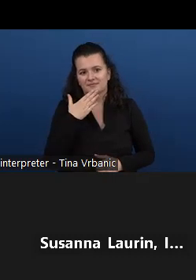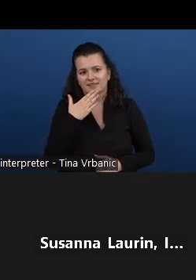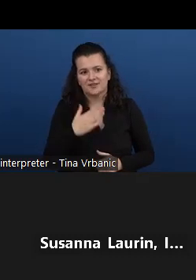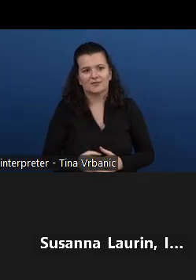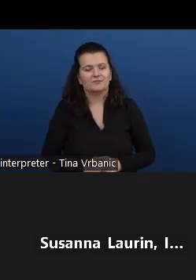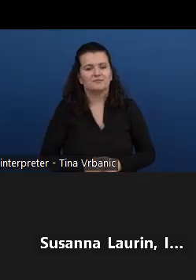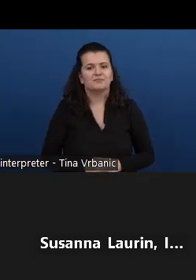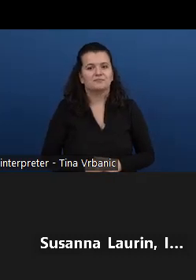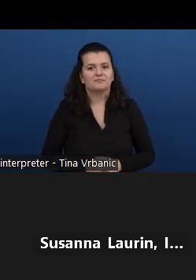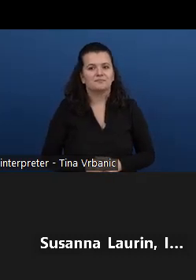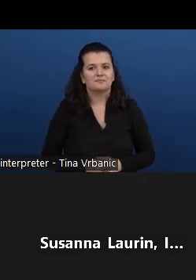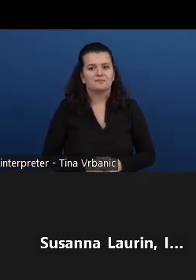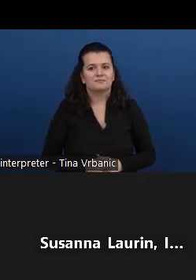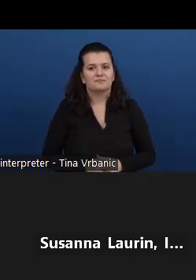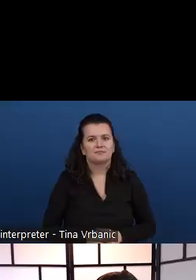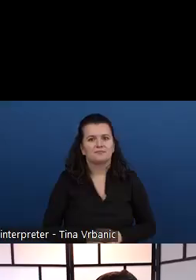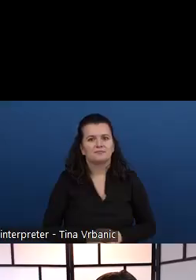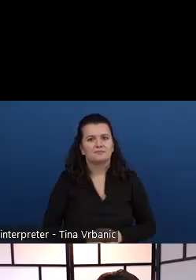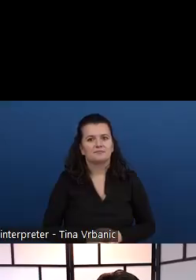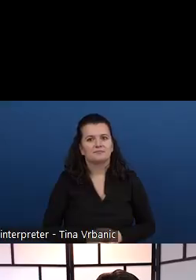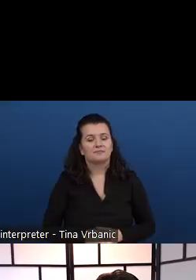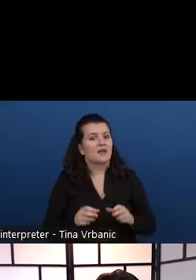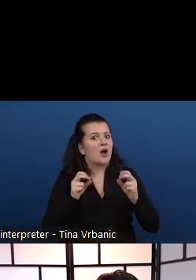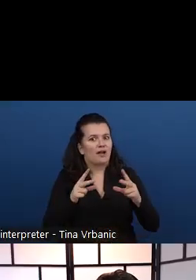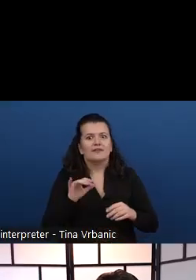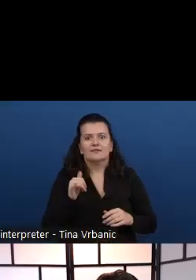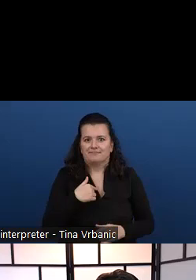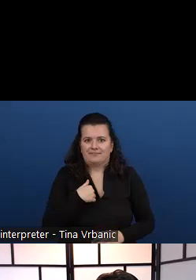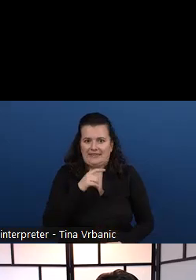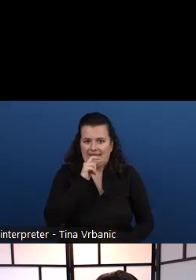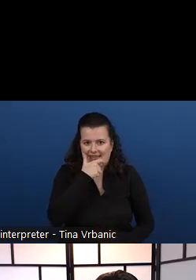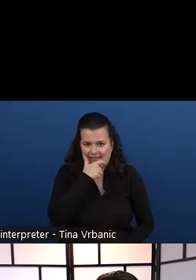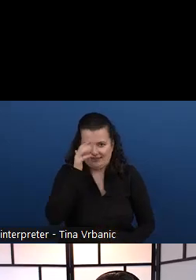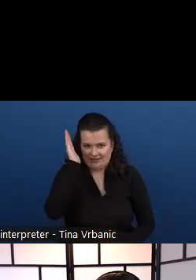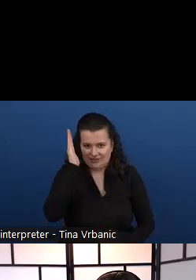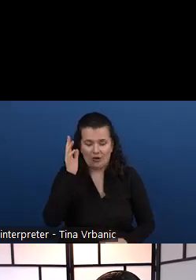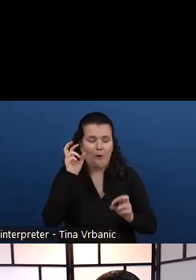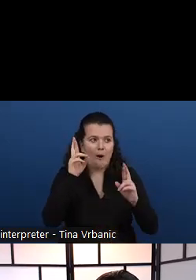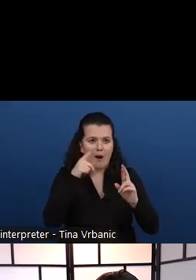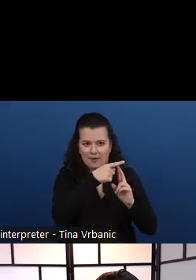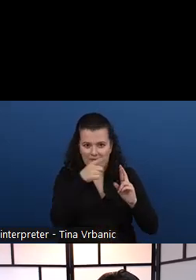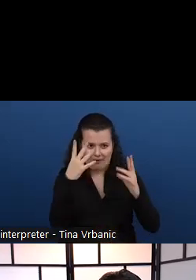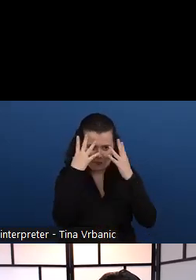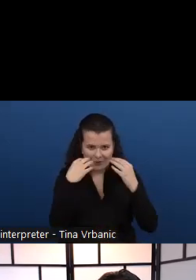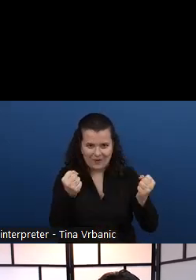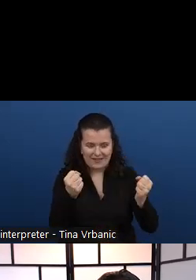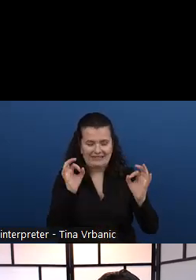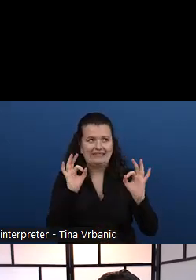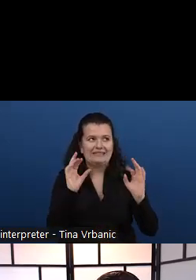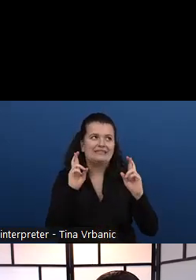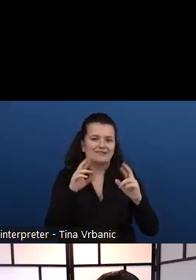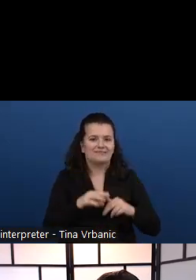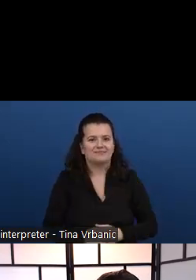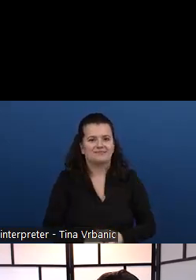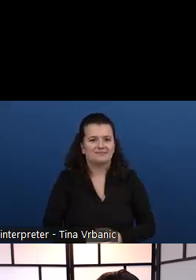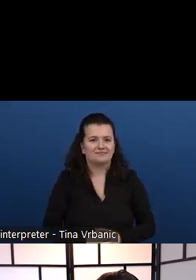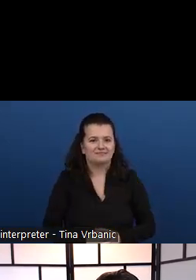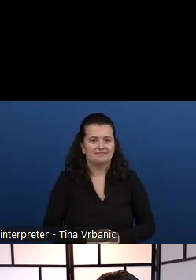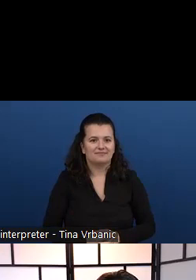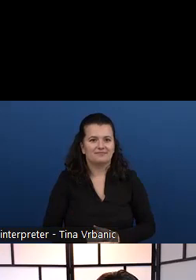I will do my best to speak in English, and I hope everyone can understand.